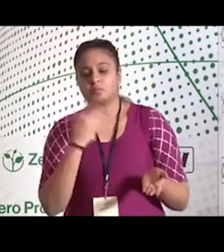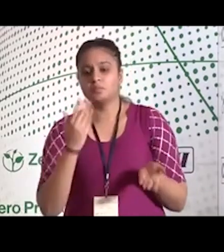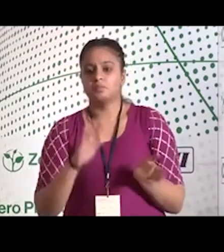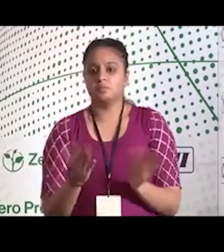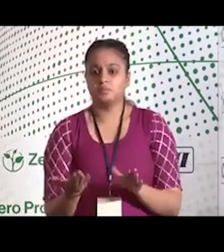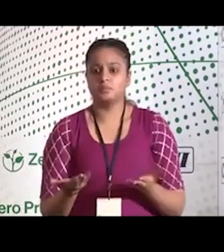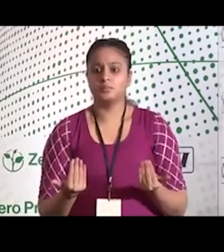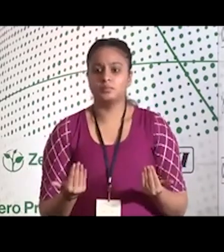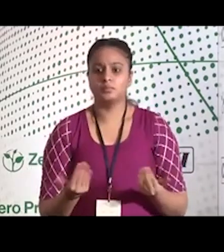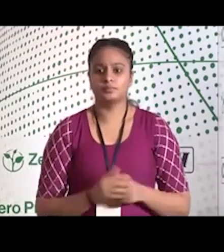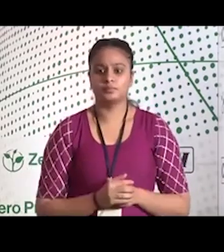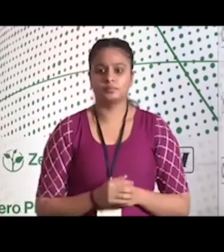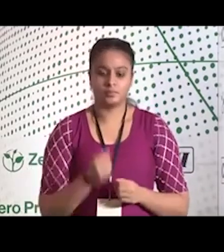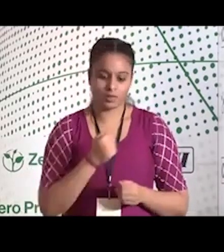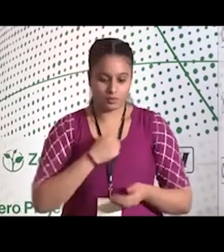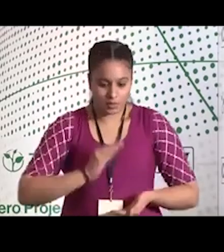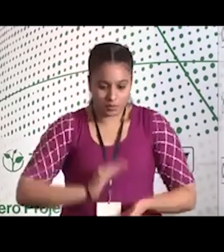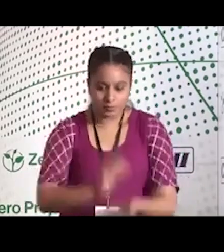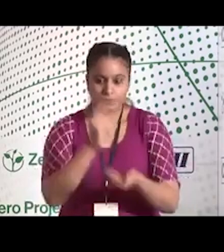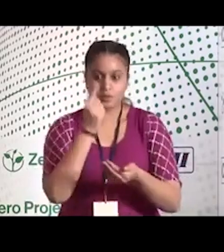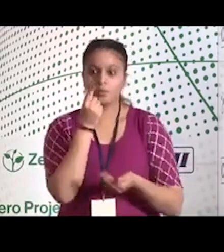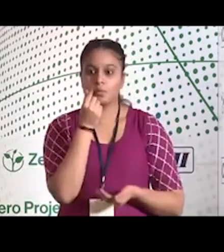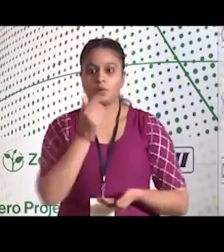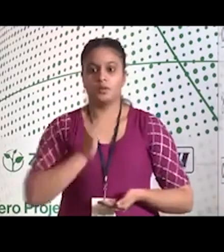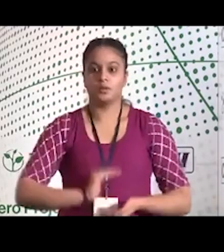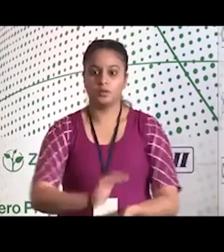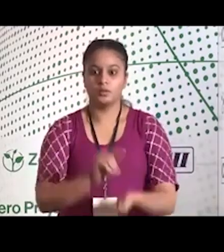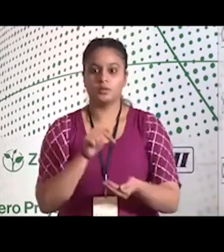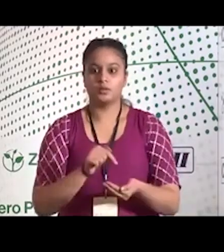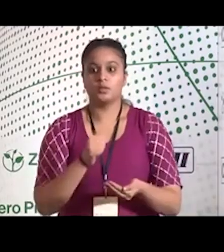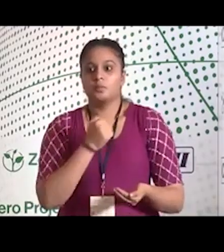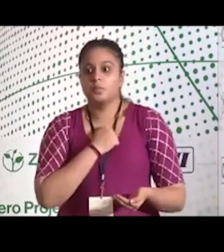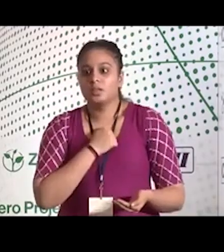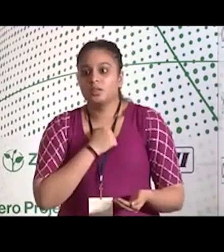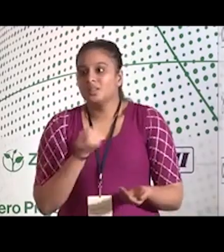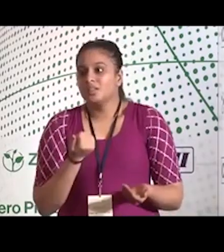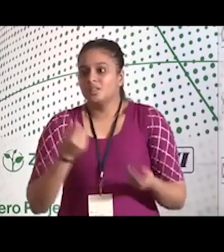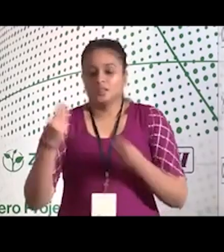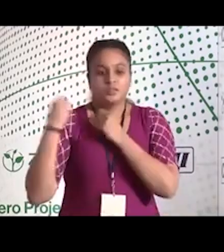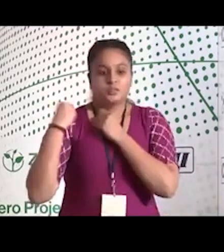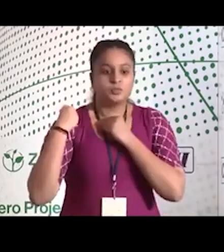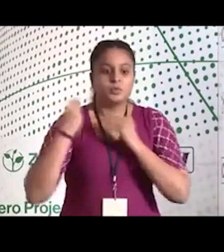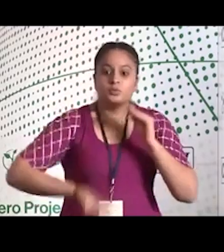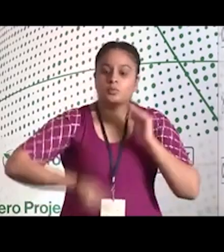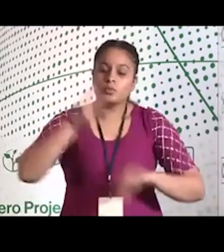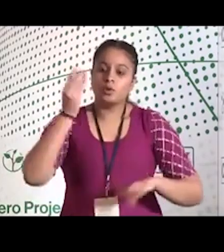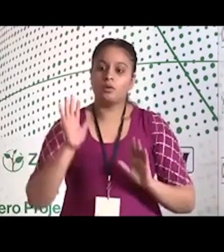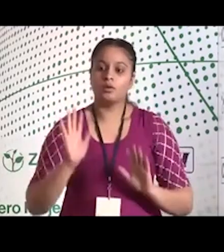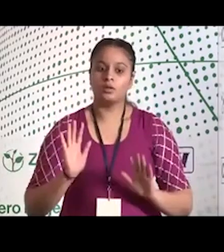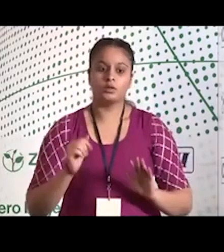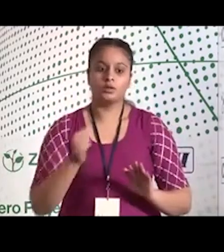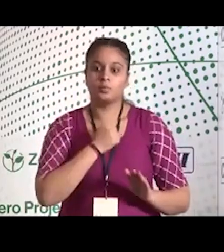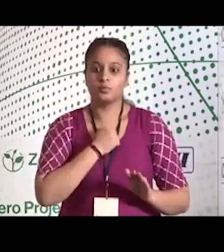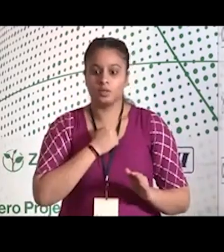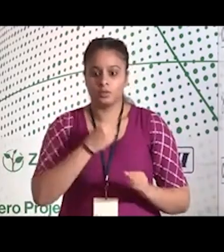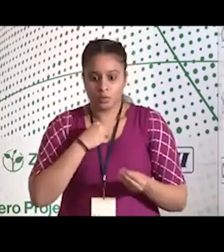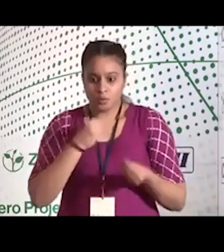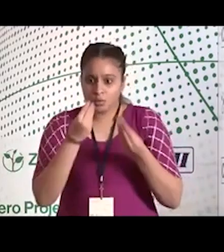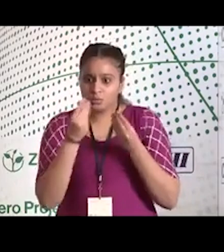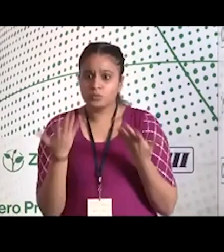many negative media, a mere rudimentary or merely a myth? Now, could couple in Boston nagel's activity back in Seattle.